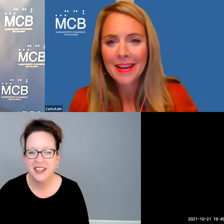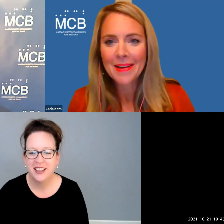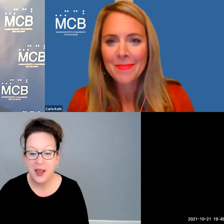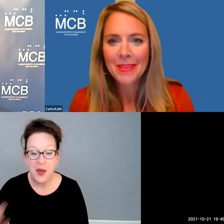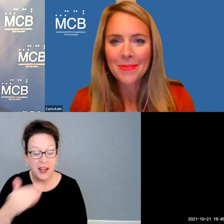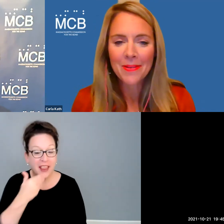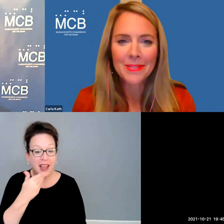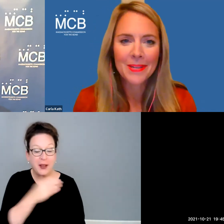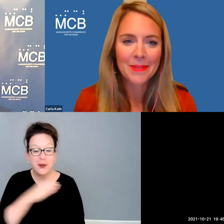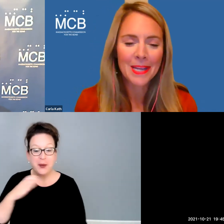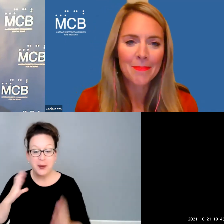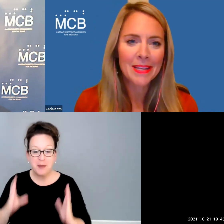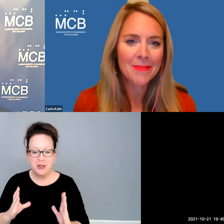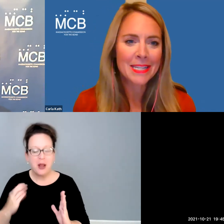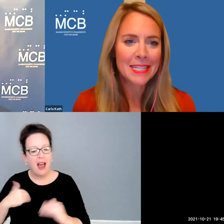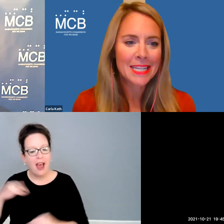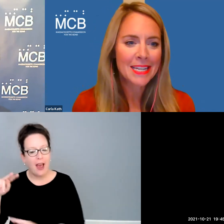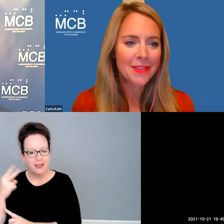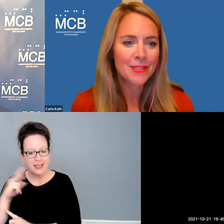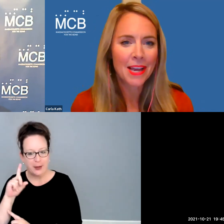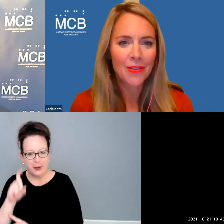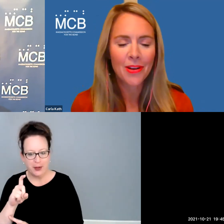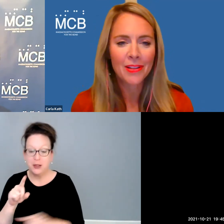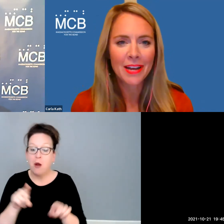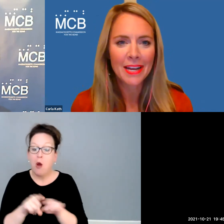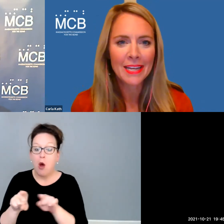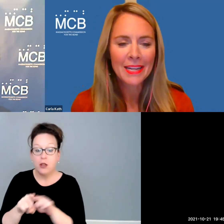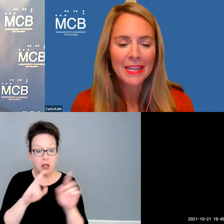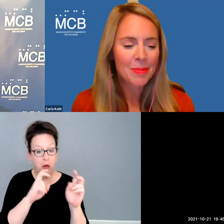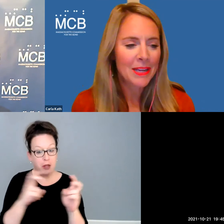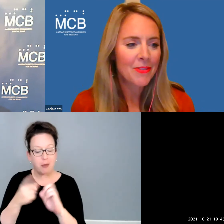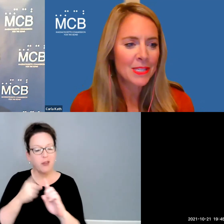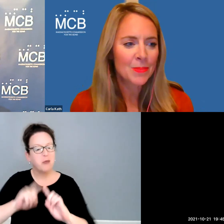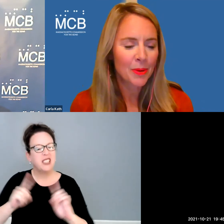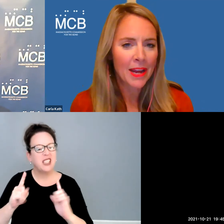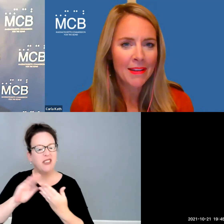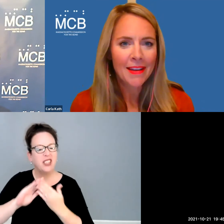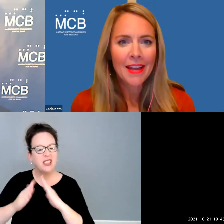Um that we also a topic that we did another town hall on, I believe this spring